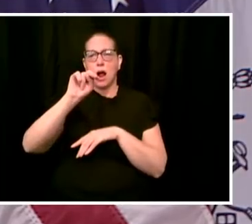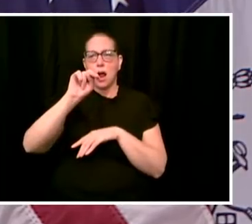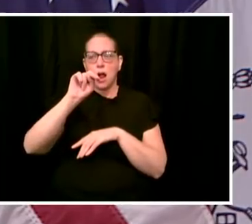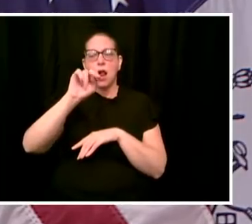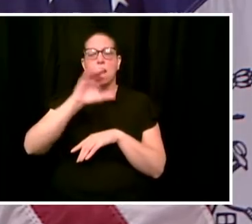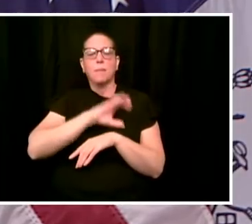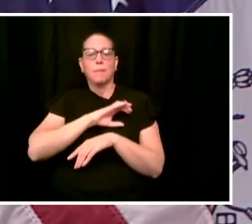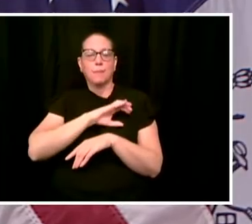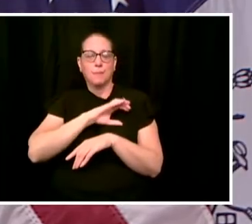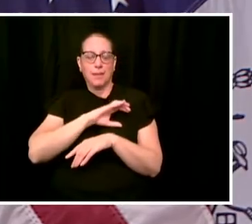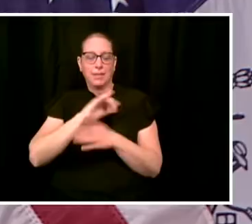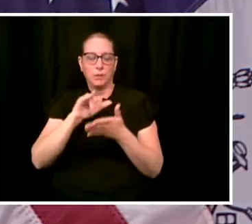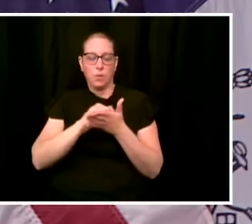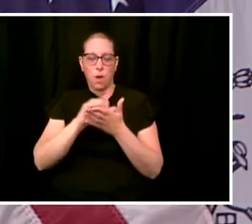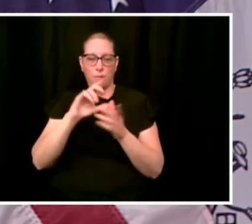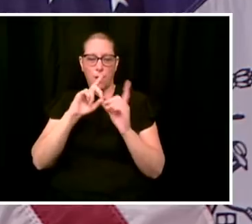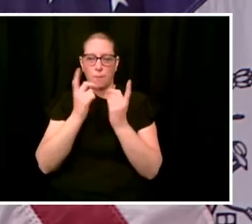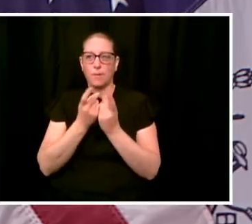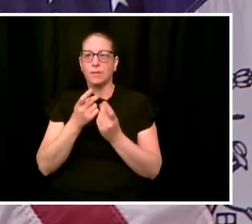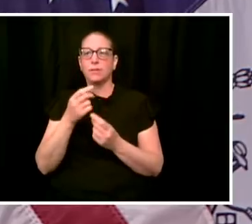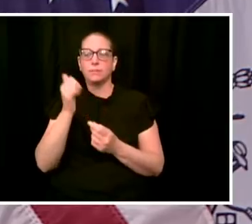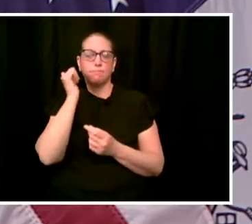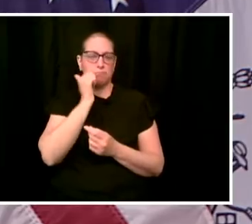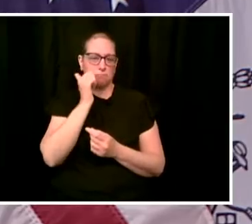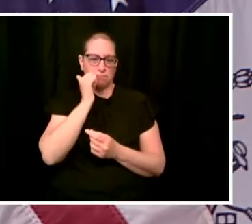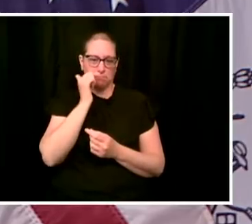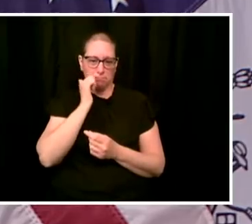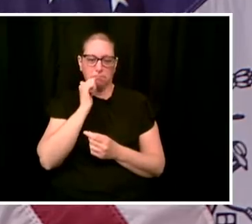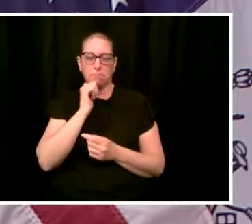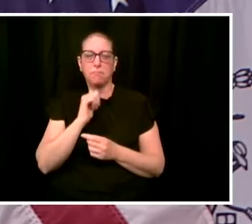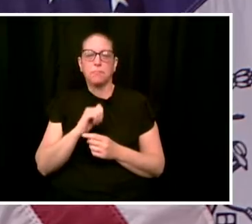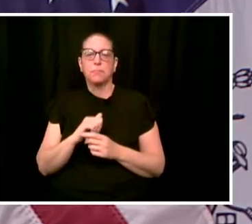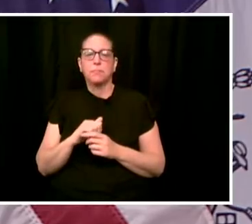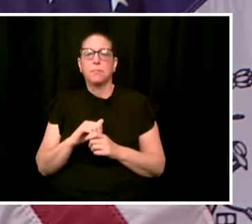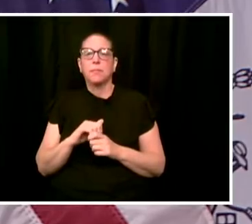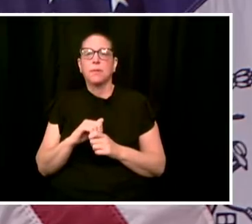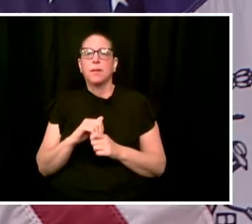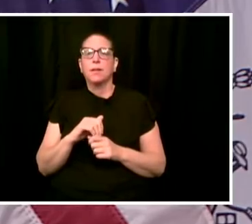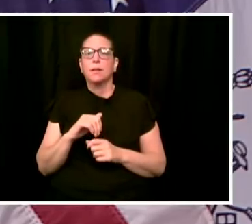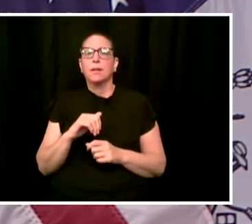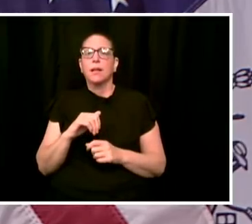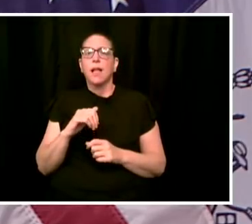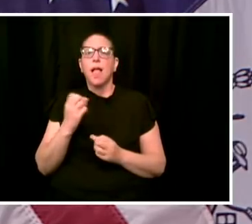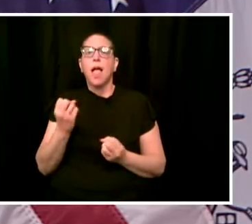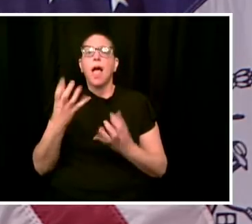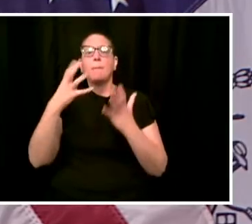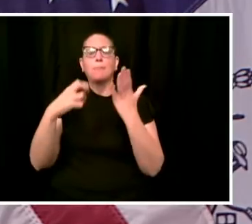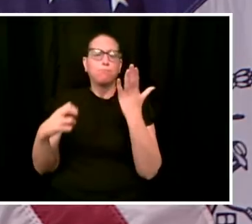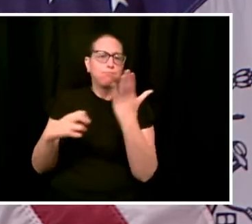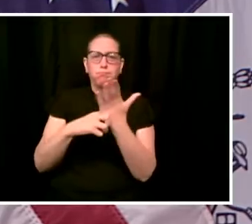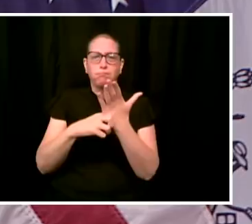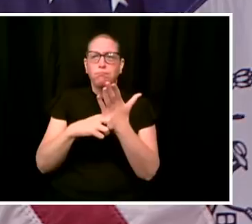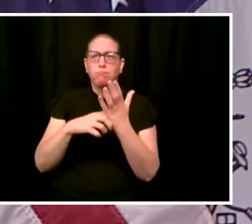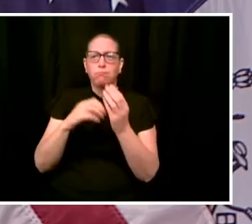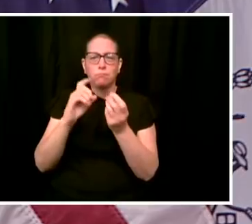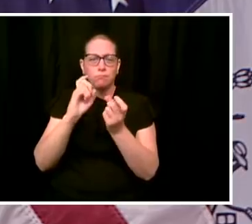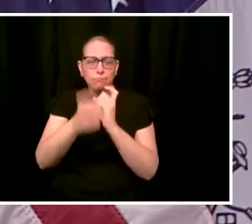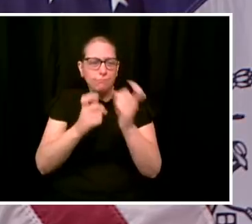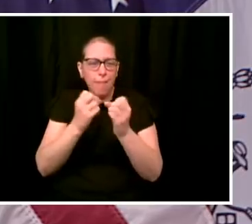YOU. BASED ON THE DAILY CORONAVIRUS REPORTS, THE NUMBER OF